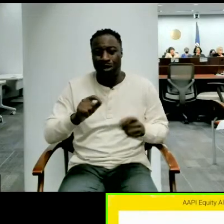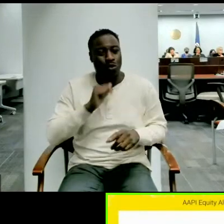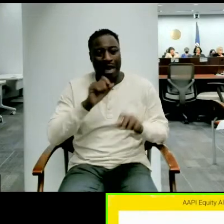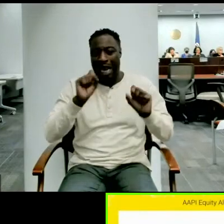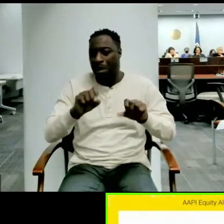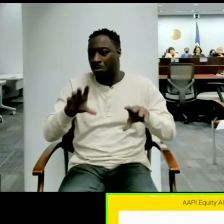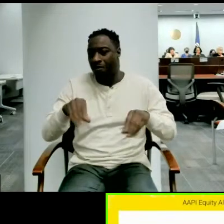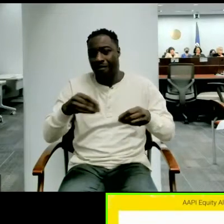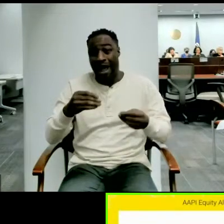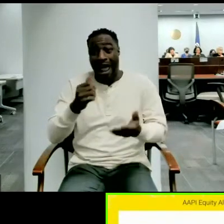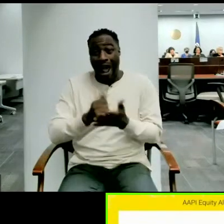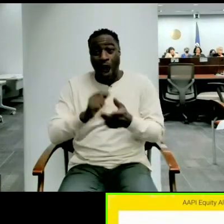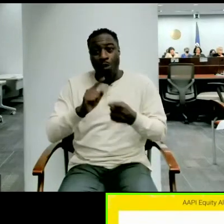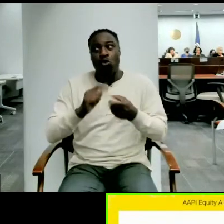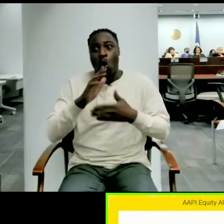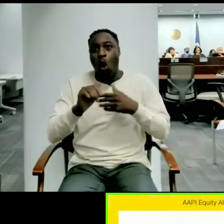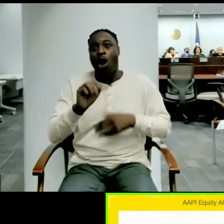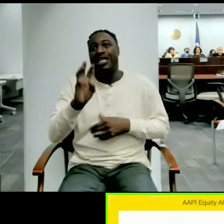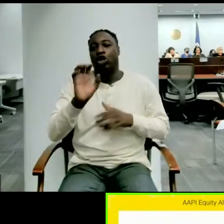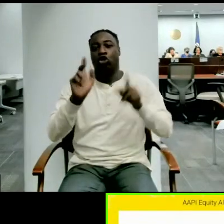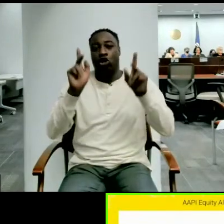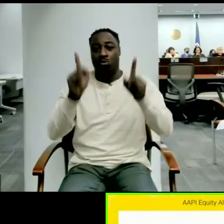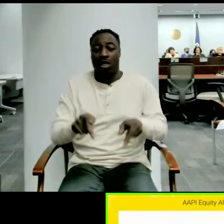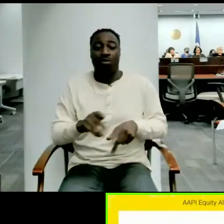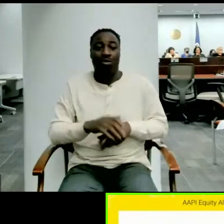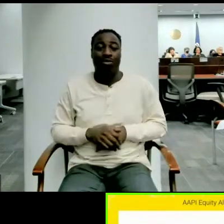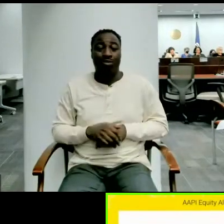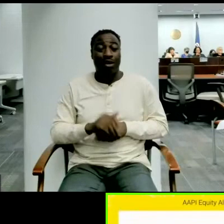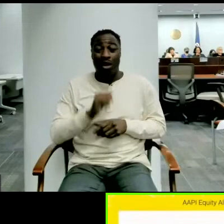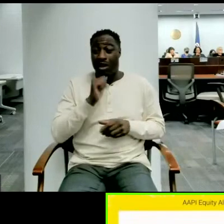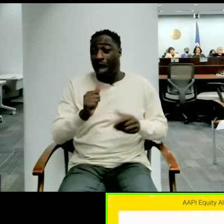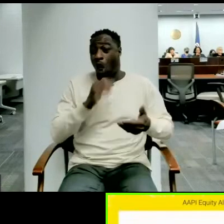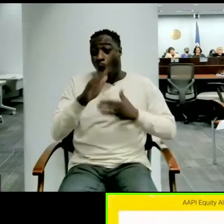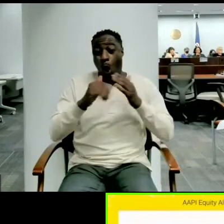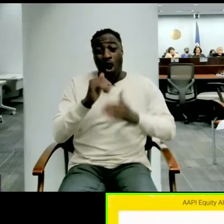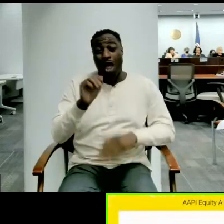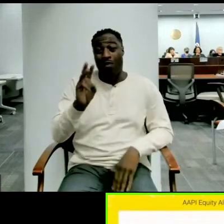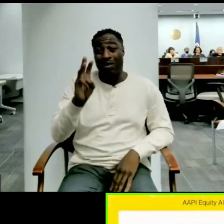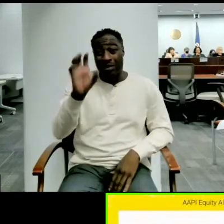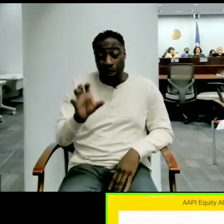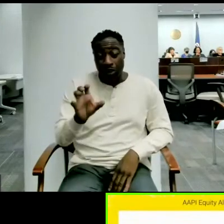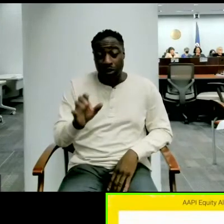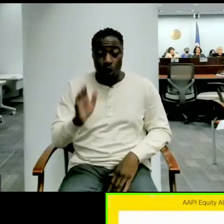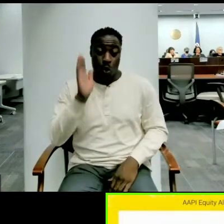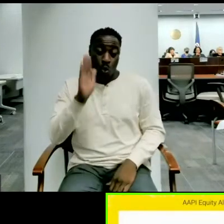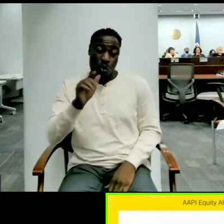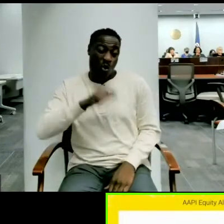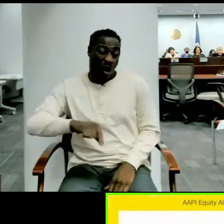to all 600 individual's. And in fact not all of the 600 would qualify in approximate terms of,